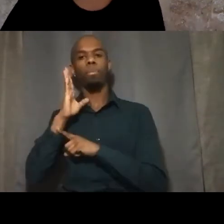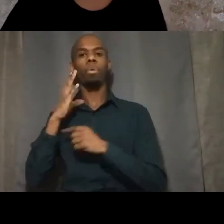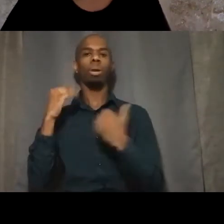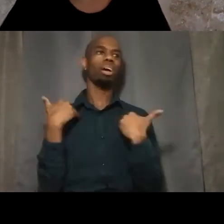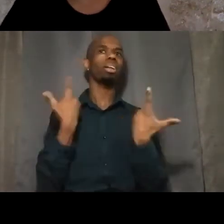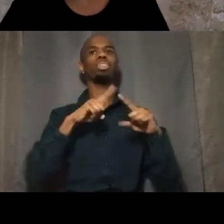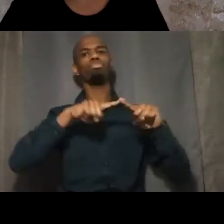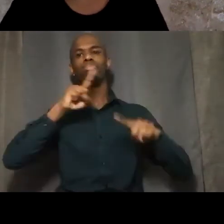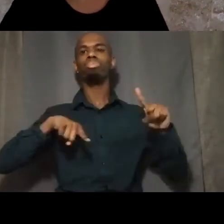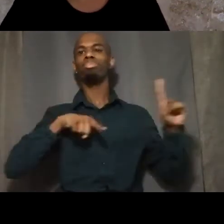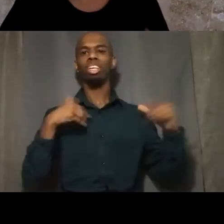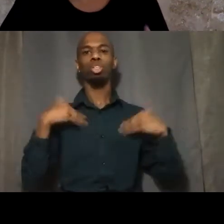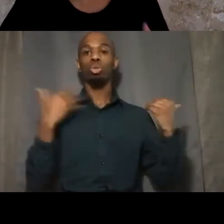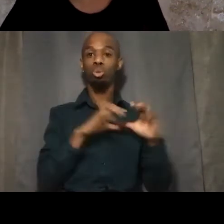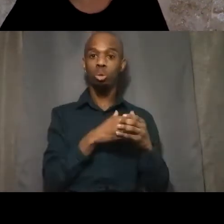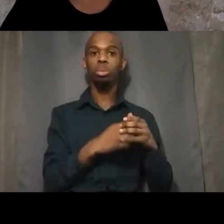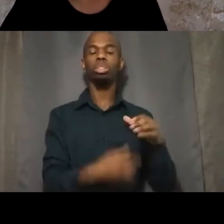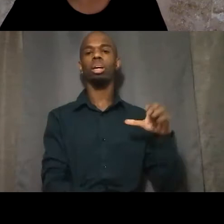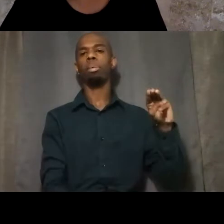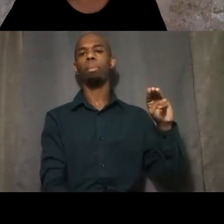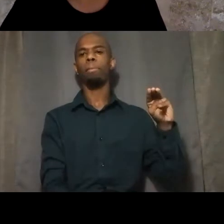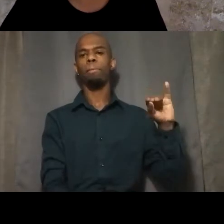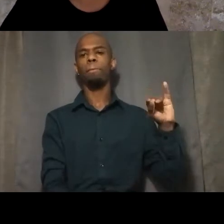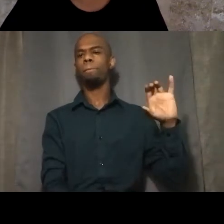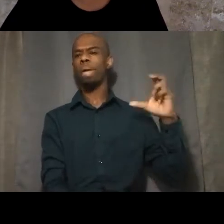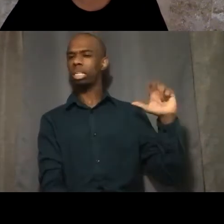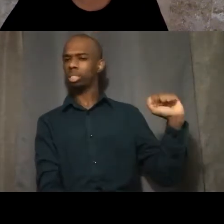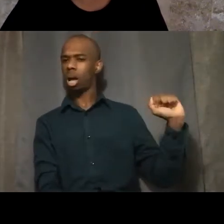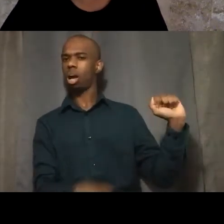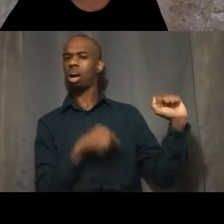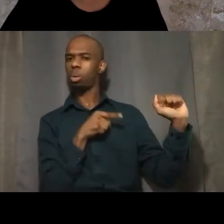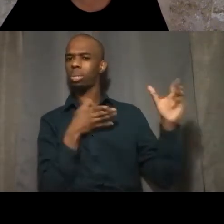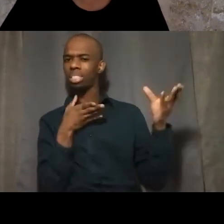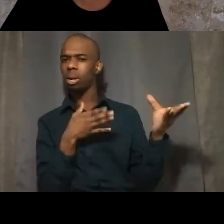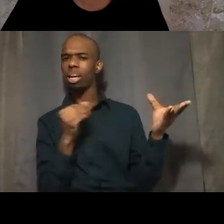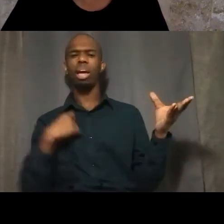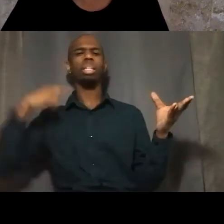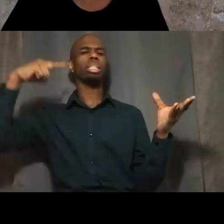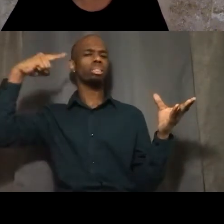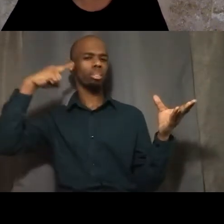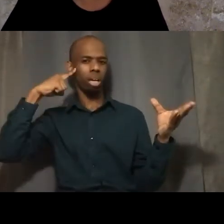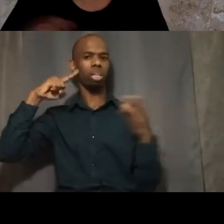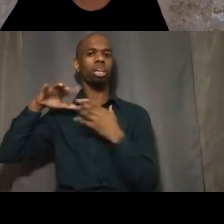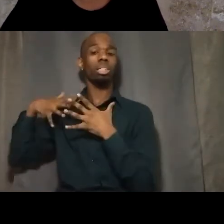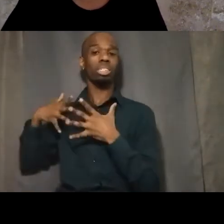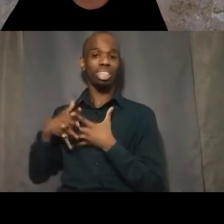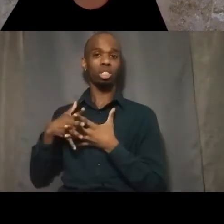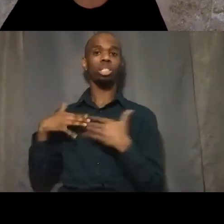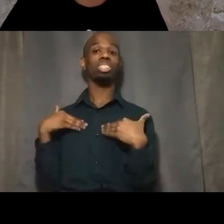MEChA was there. I think there were students from, did students from the, Indigenous Youth Council showed up